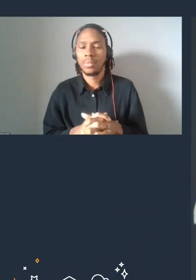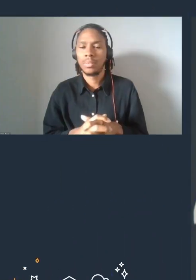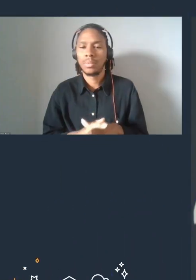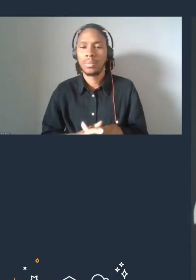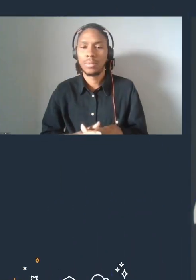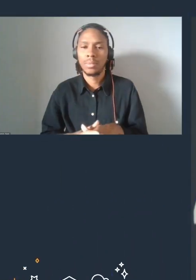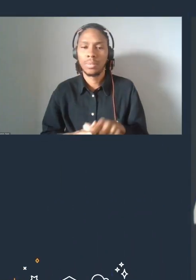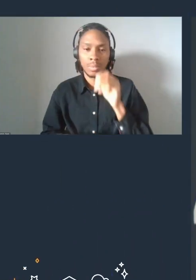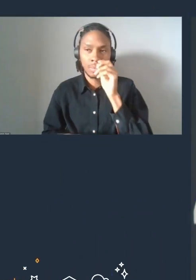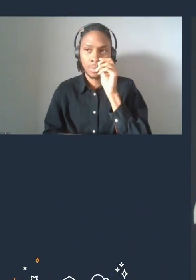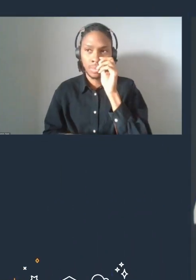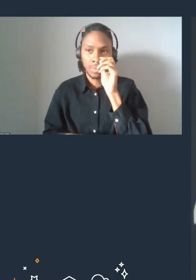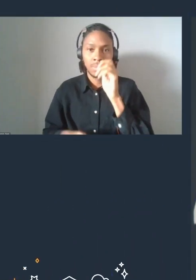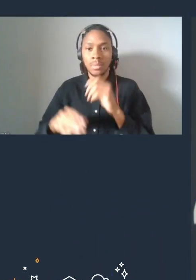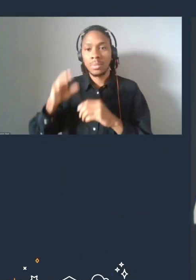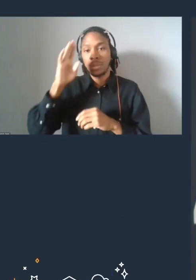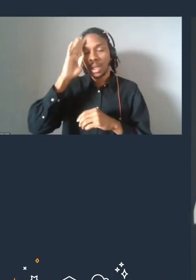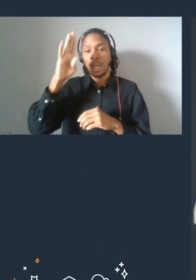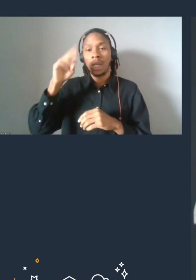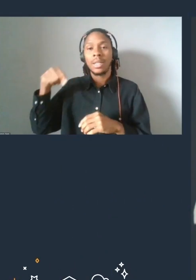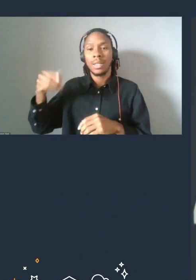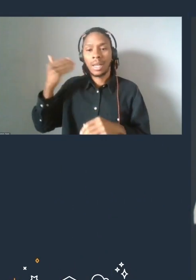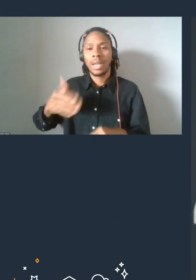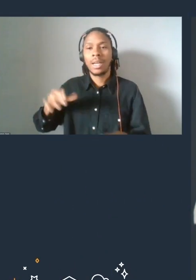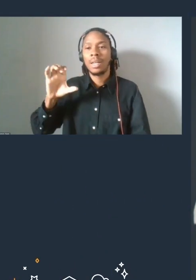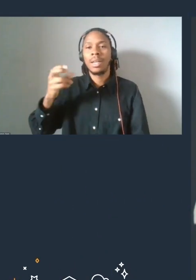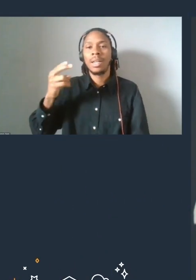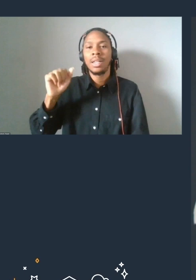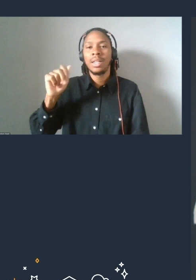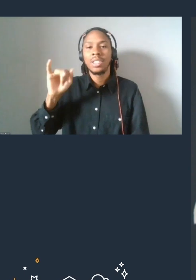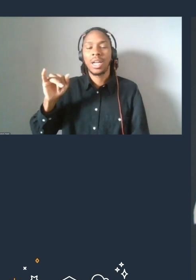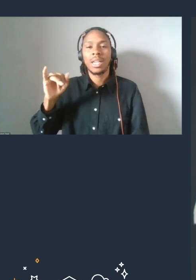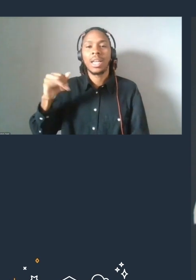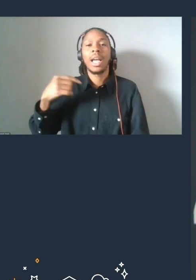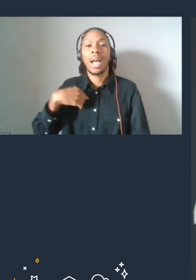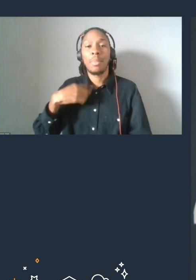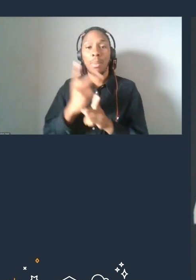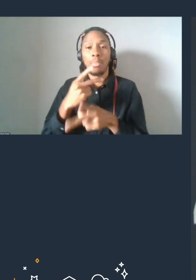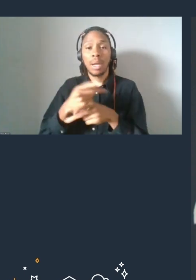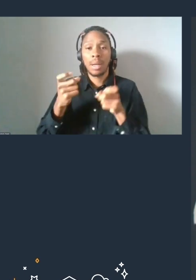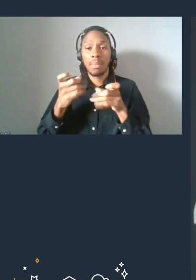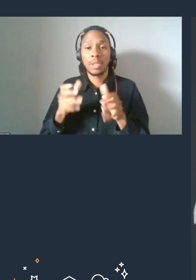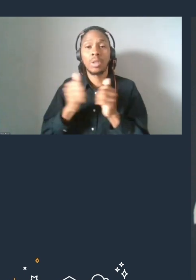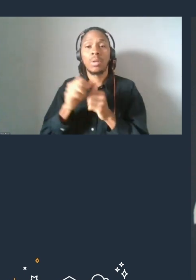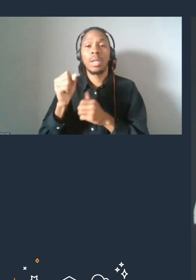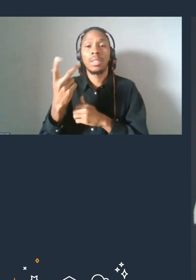Thanks Becky and Steve. Hi, I'm Shakhi, I'm a Product Manager with S3 and I'm excited to talk to you about